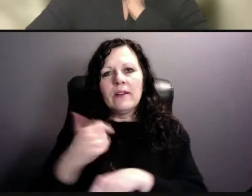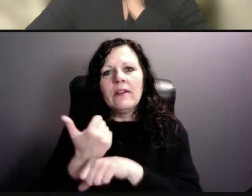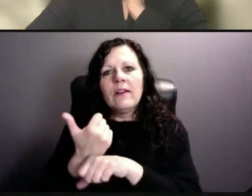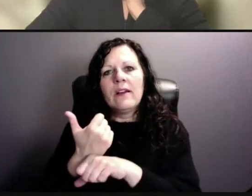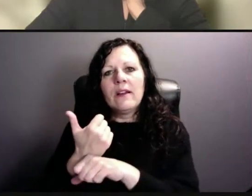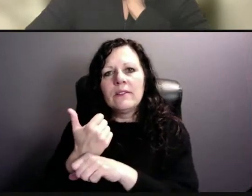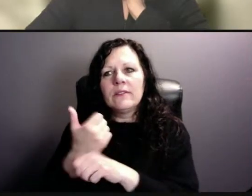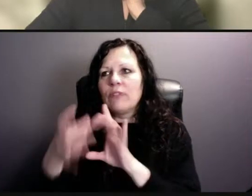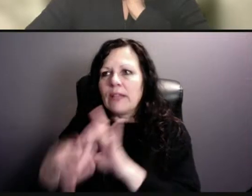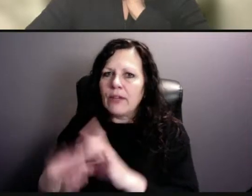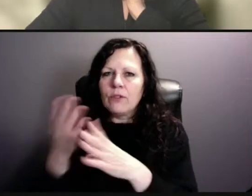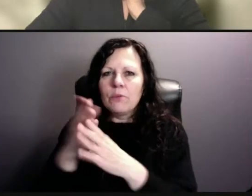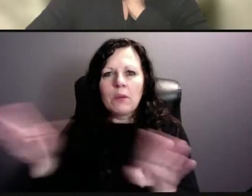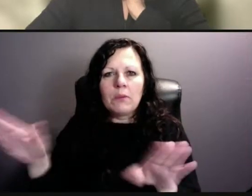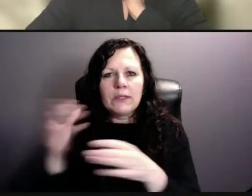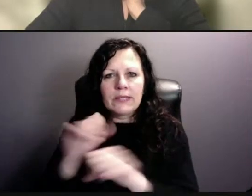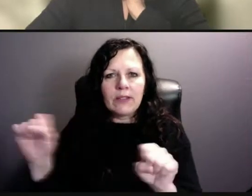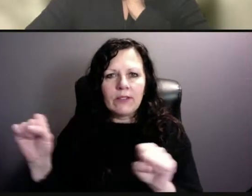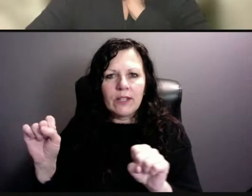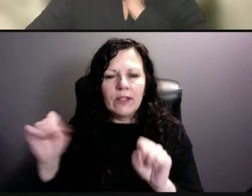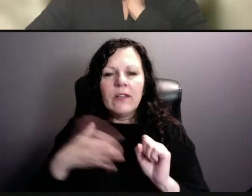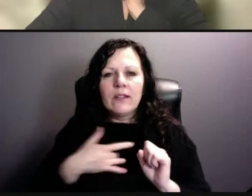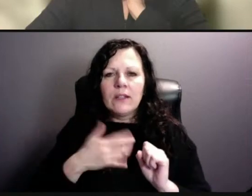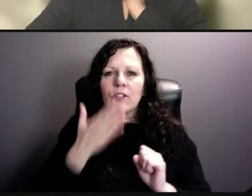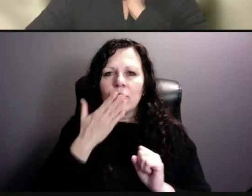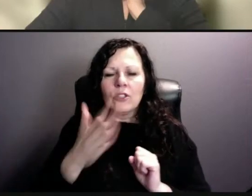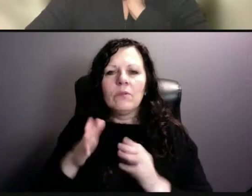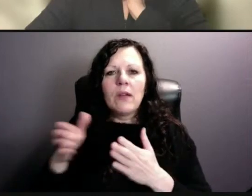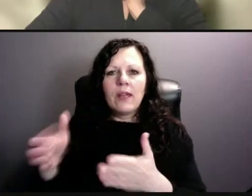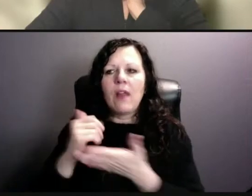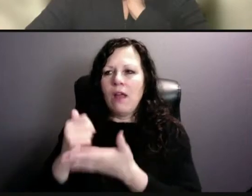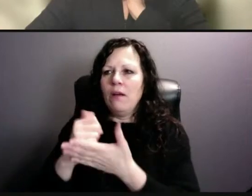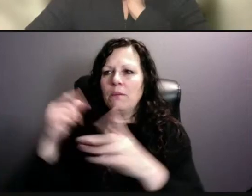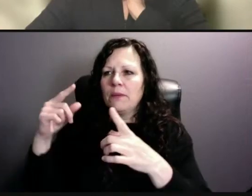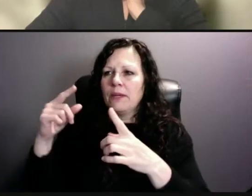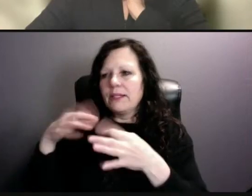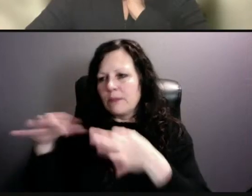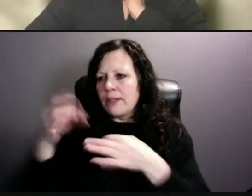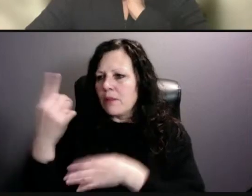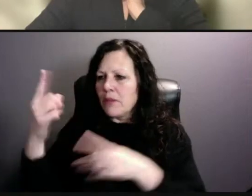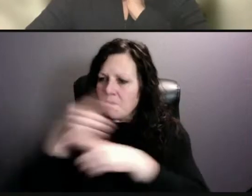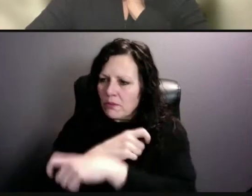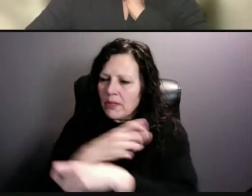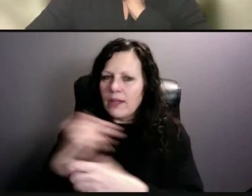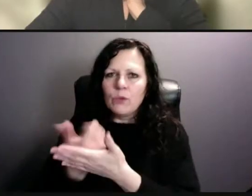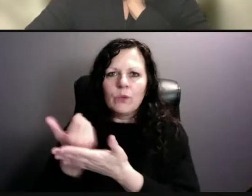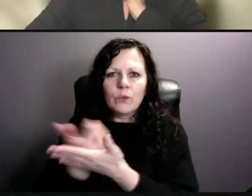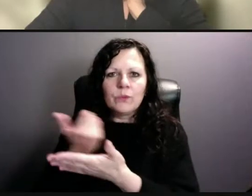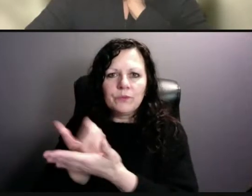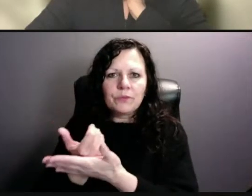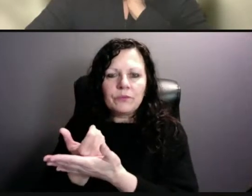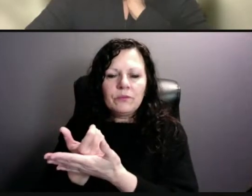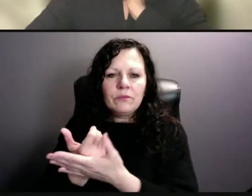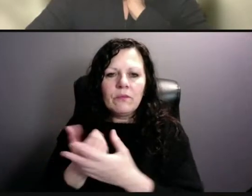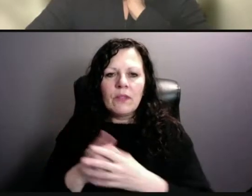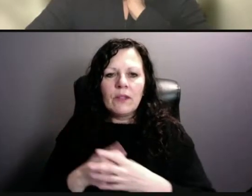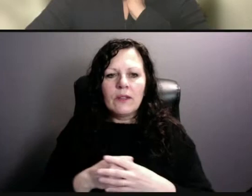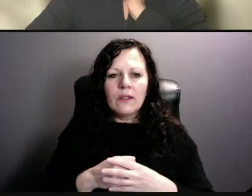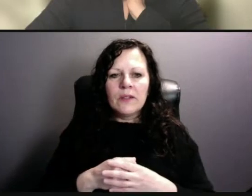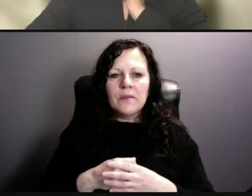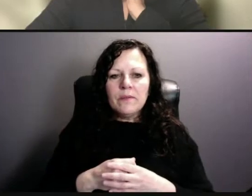ISSUE AND FRAMING IT IN A WY